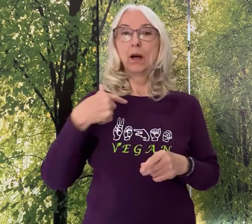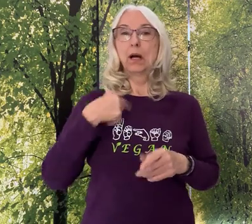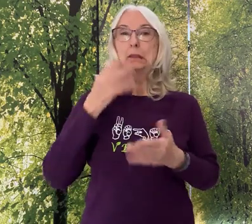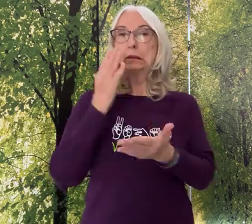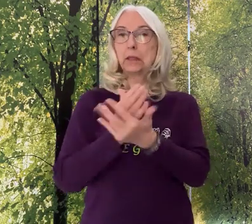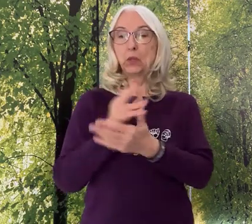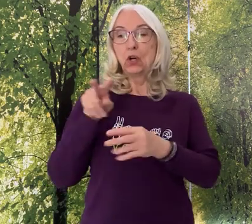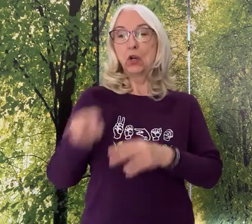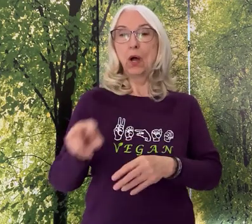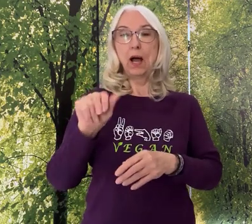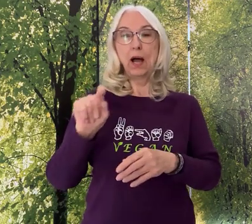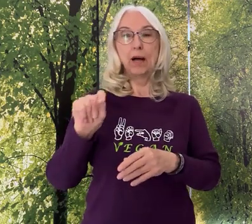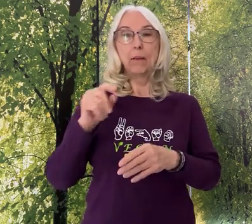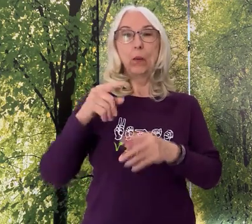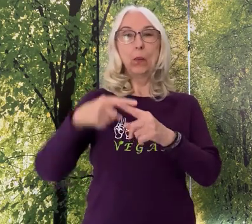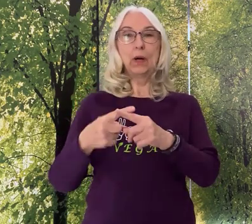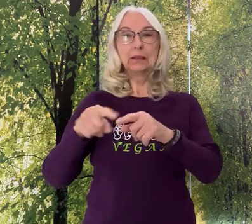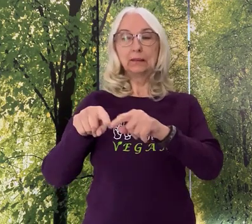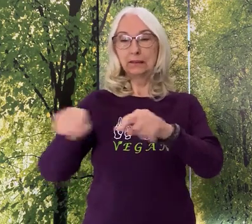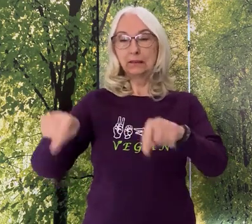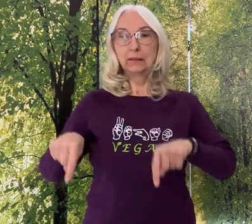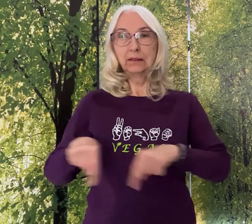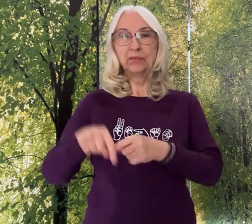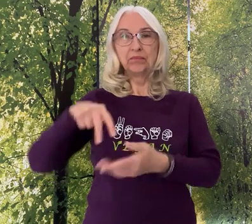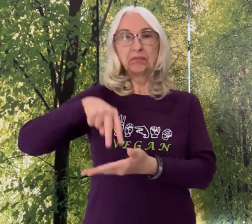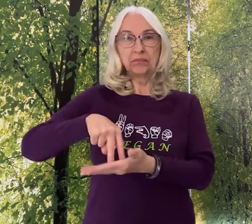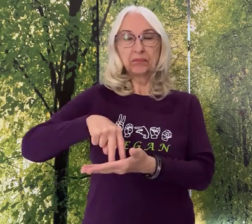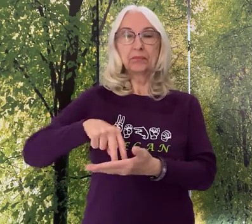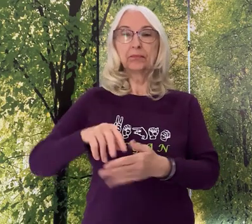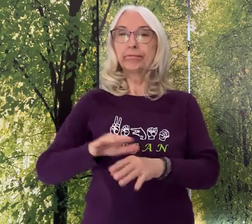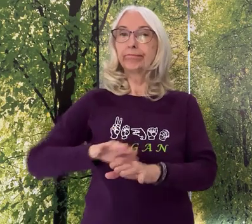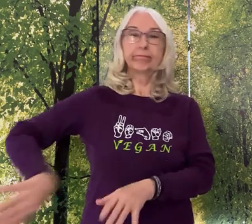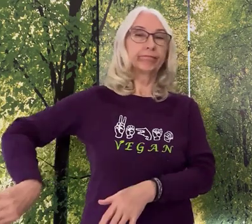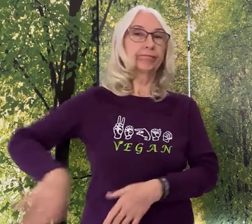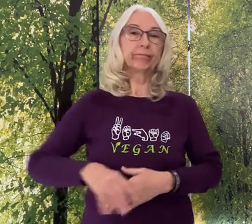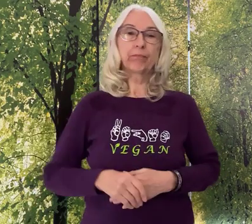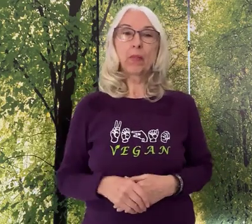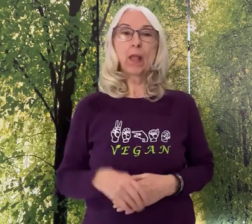I stopped looking at the weight scale.